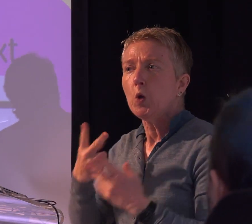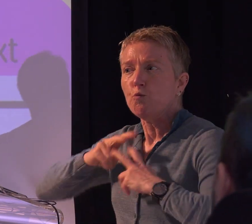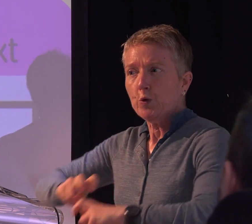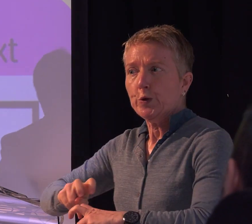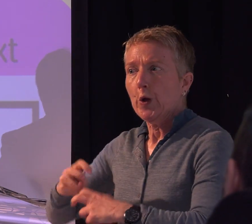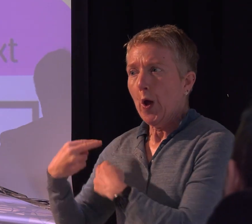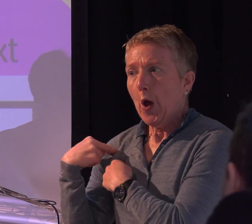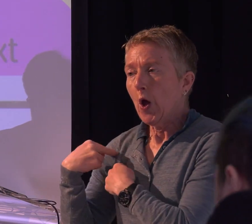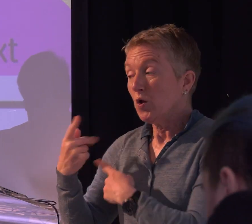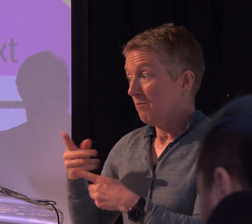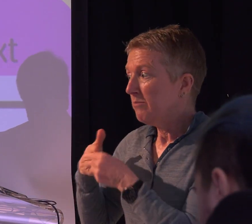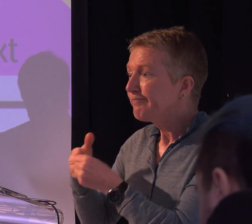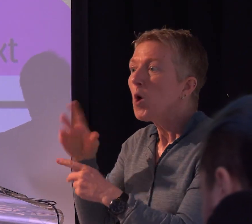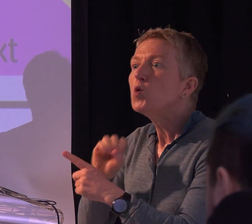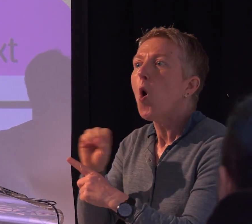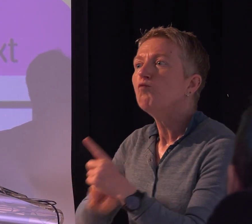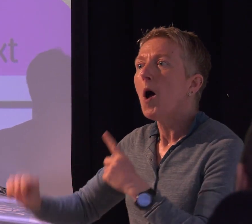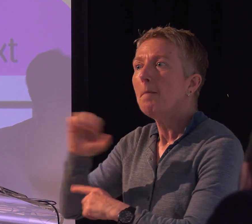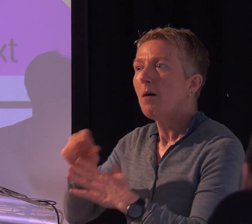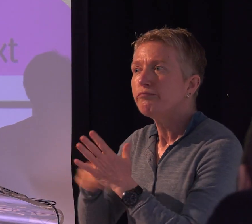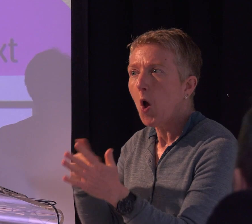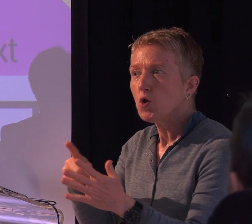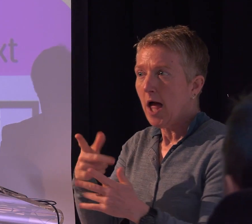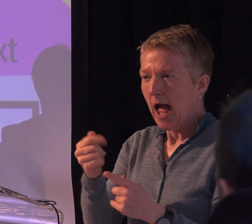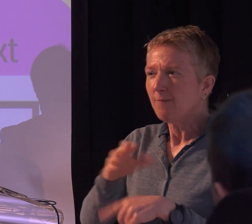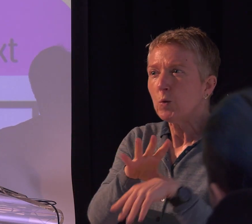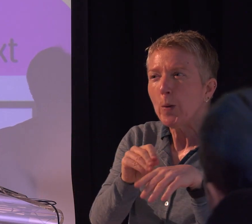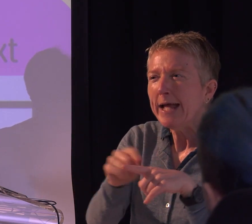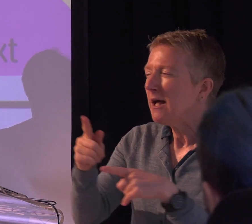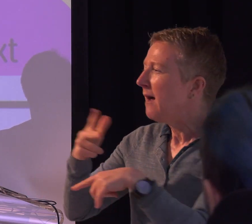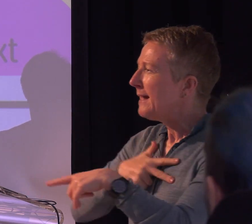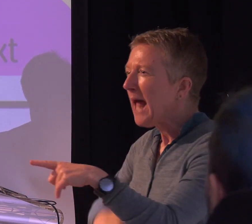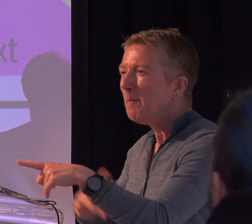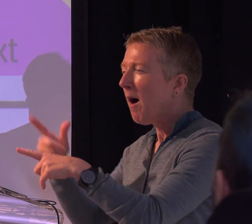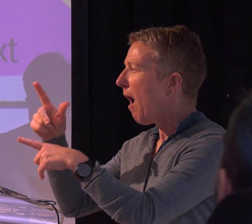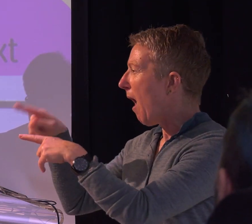with partners in Sweden, Denmark, UK. And the programme was all about, at that time,